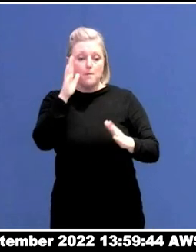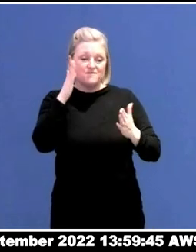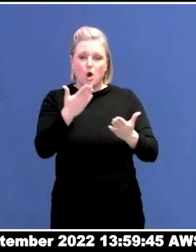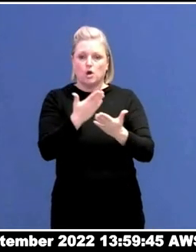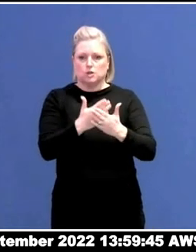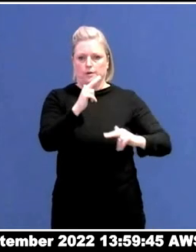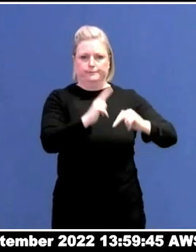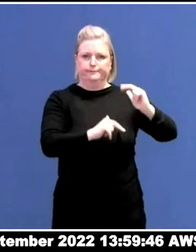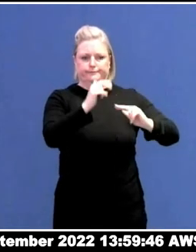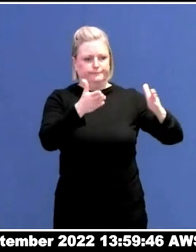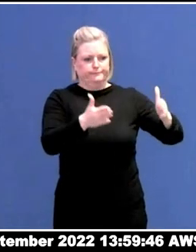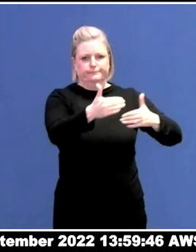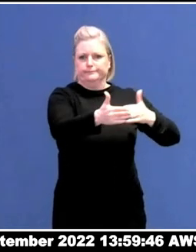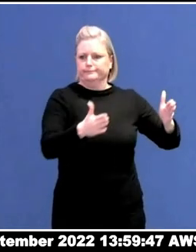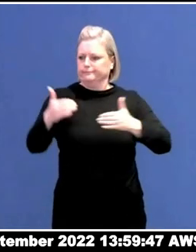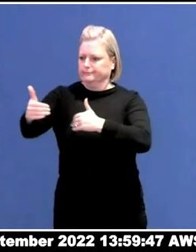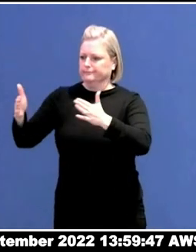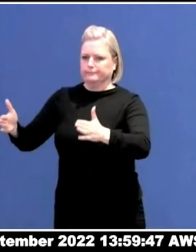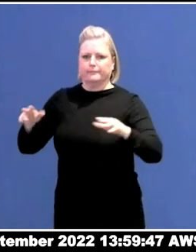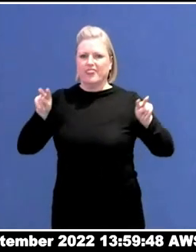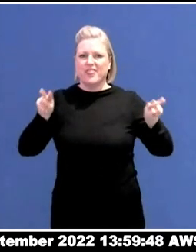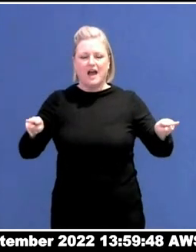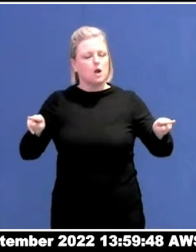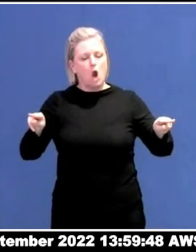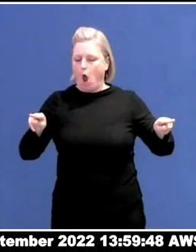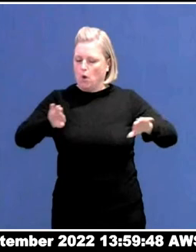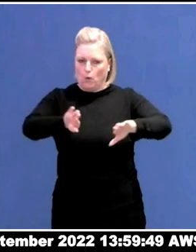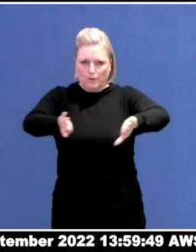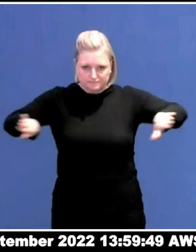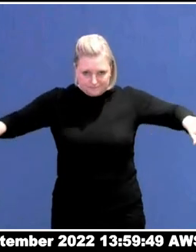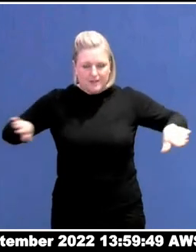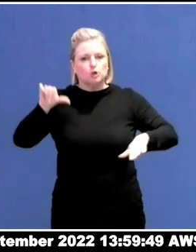If you start setting key performance indicators based on the plans that the